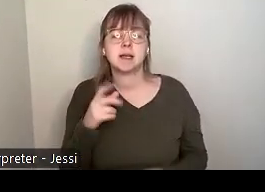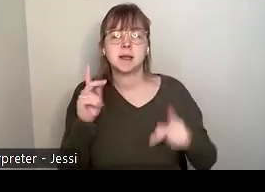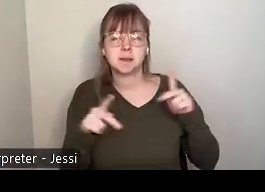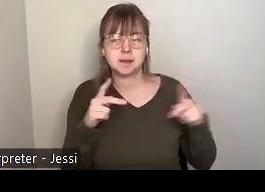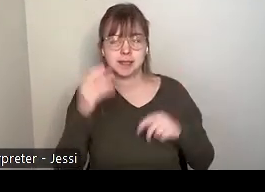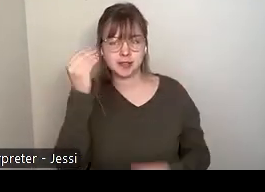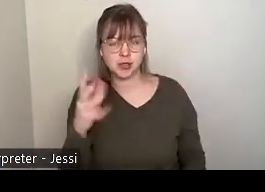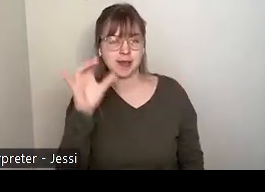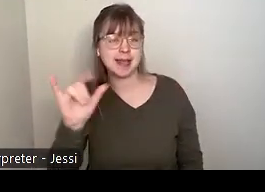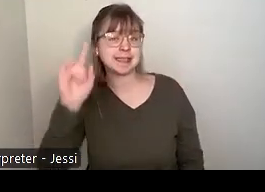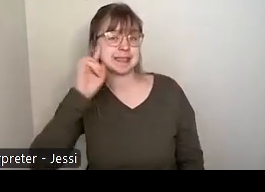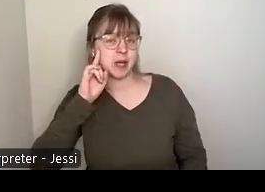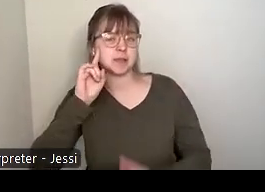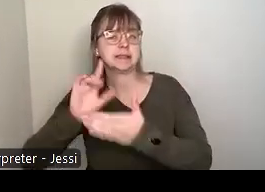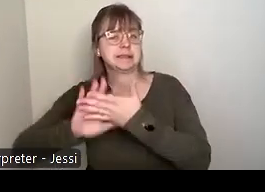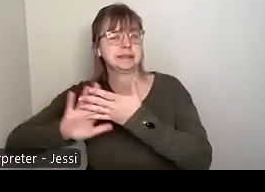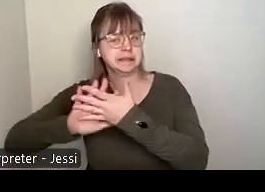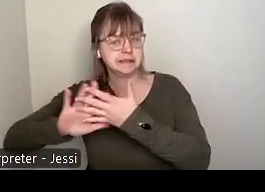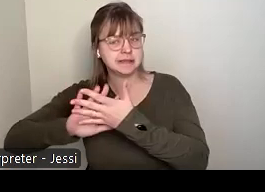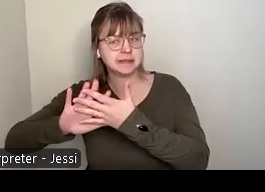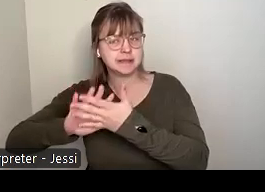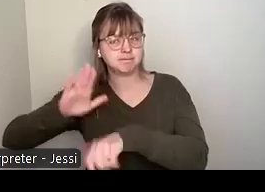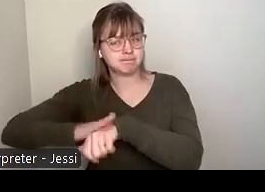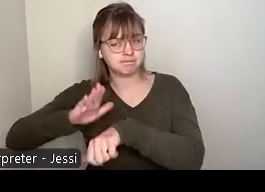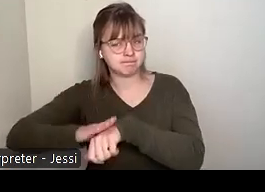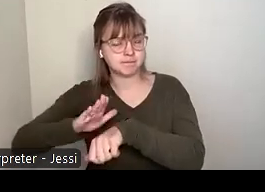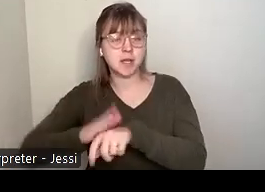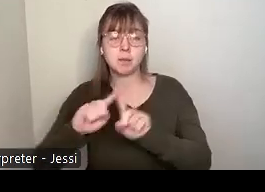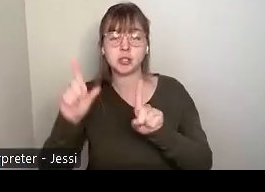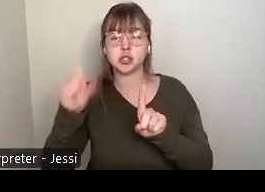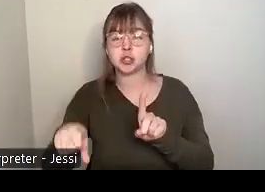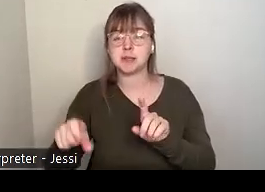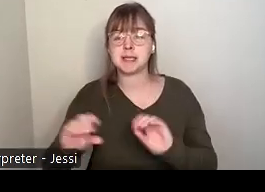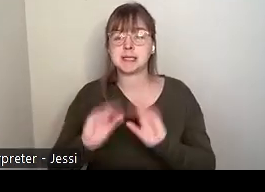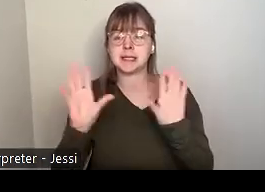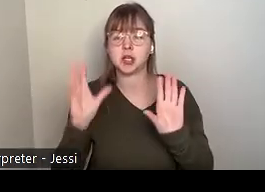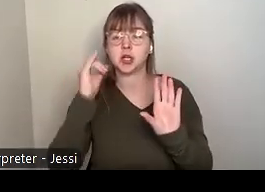sound is a little bit hard to hear in this room but it should be fine for folks um at home so